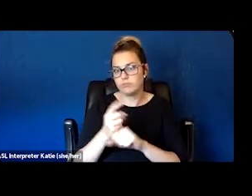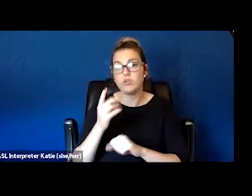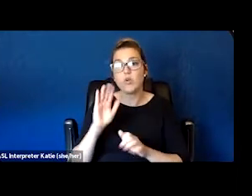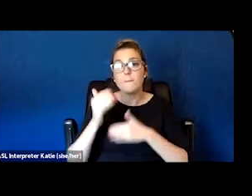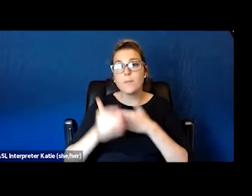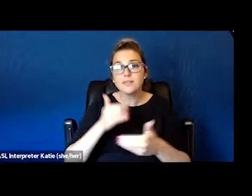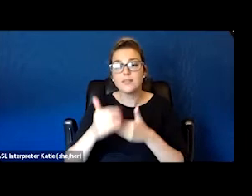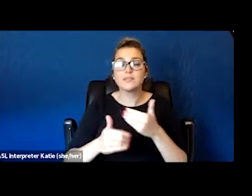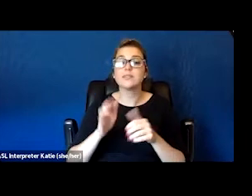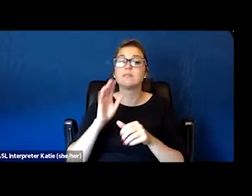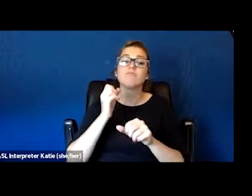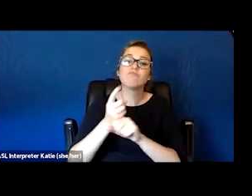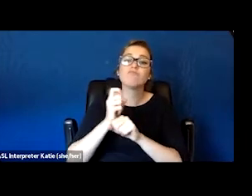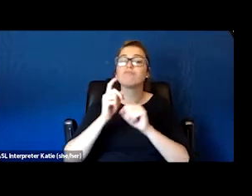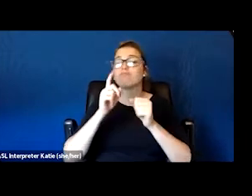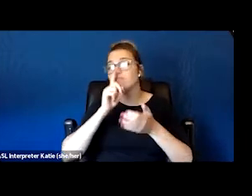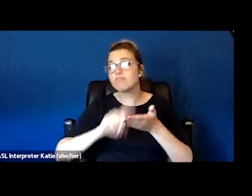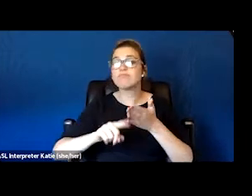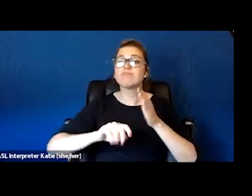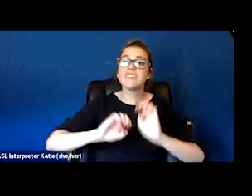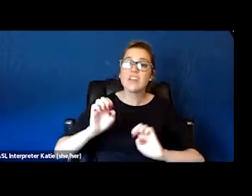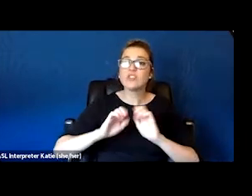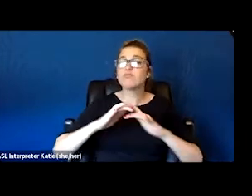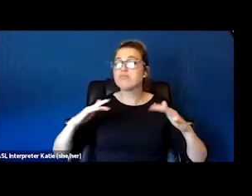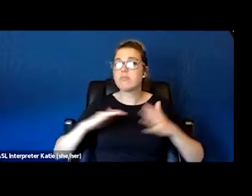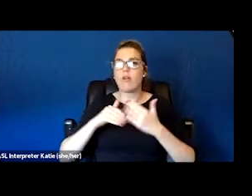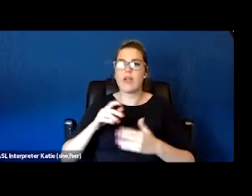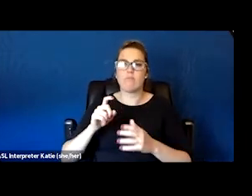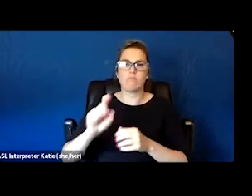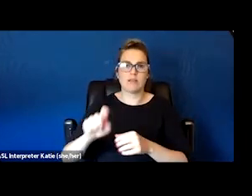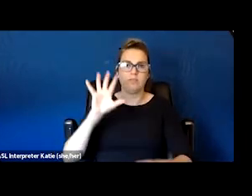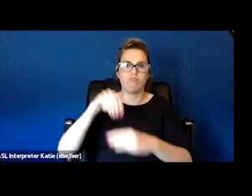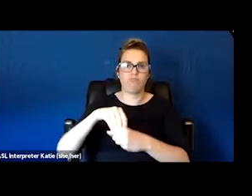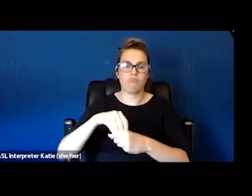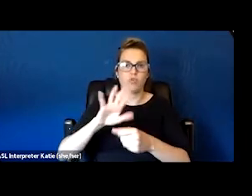so that communities are monitoring how Coordinated Entry system is functioning and making adjustments as needed